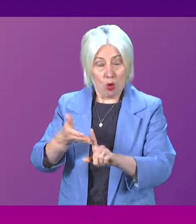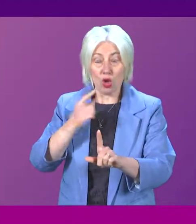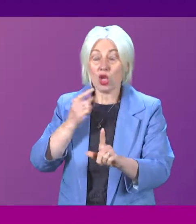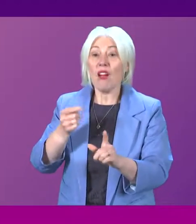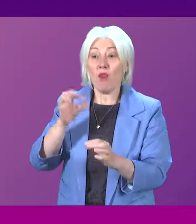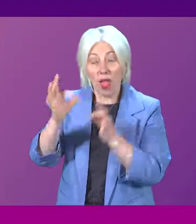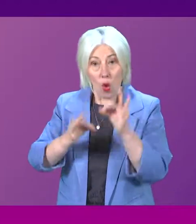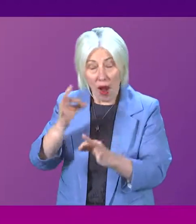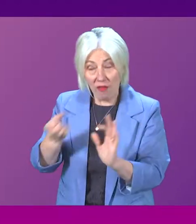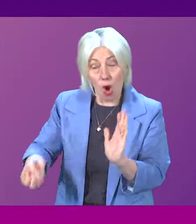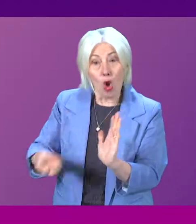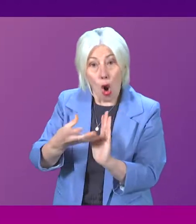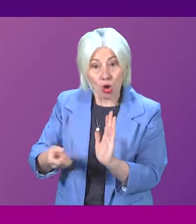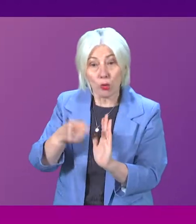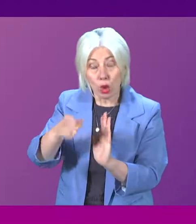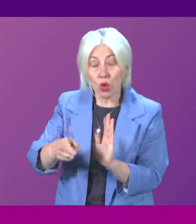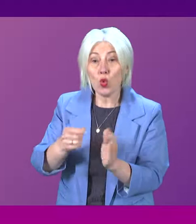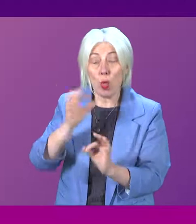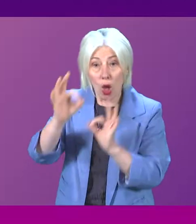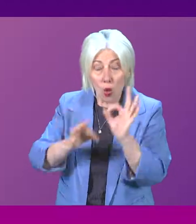the inquiry’s findings in fact and recommendations.”